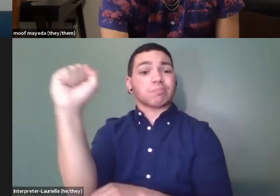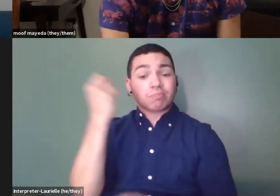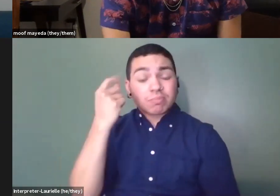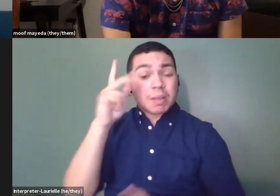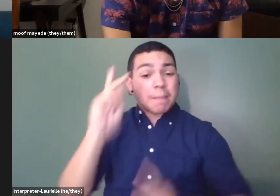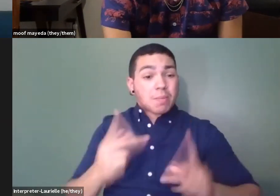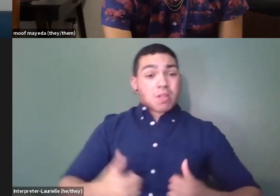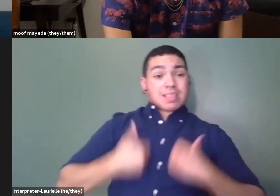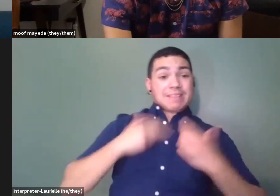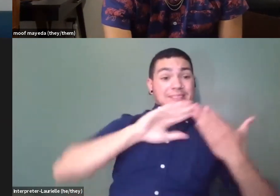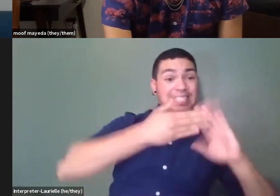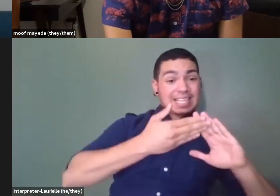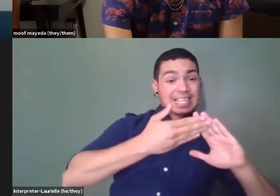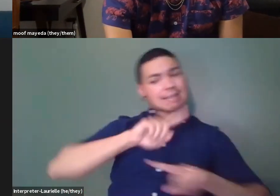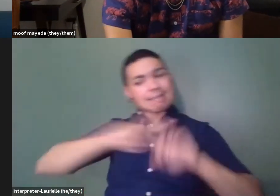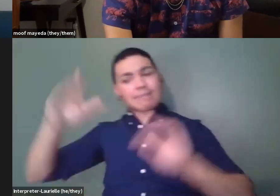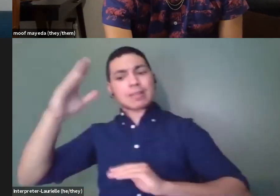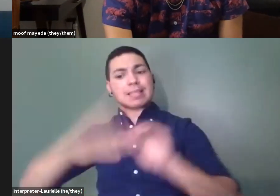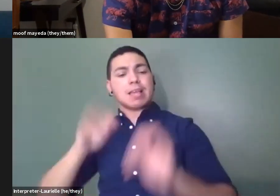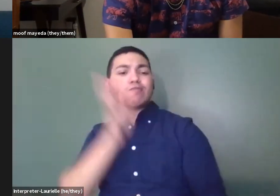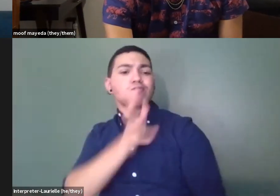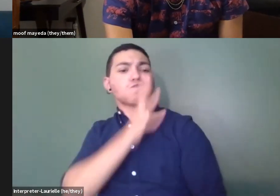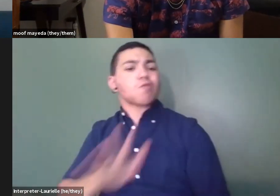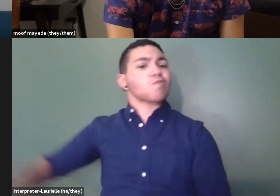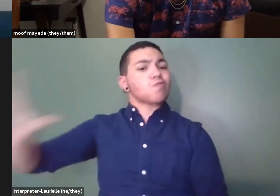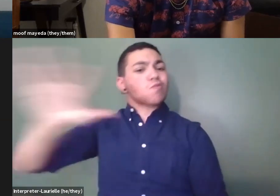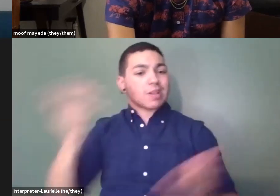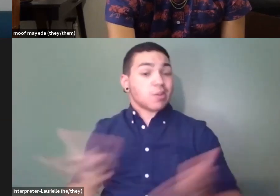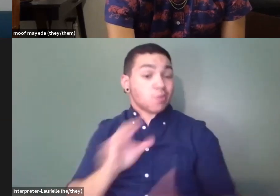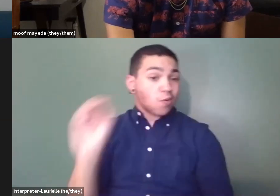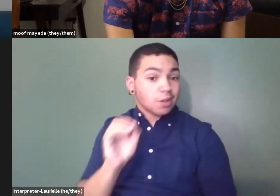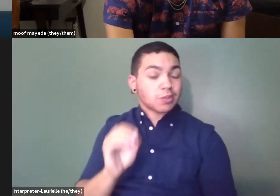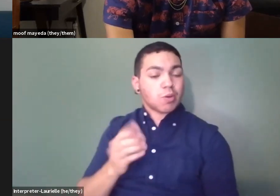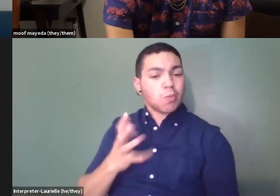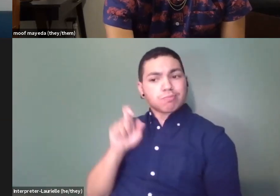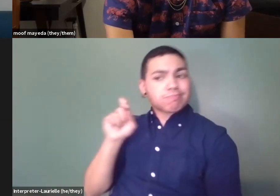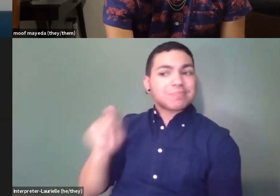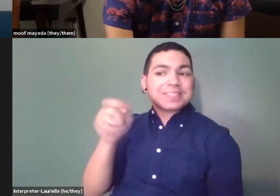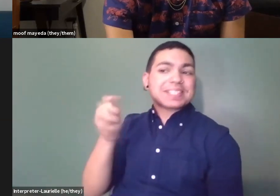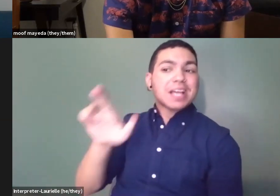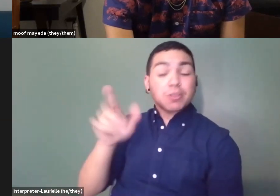here, but feeling unaccepted and, like, an outcast can put a toll on you emotionally.